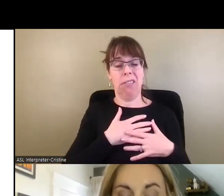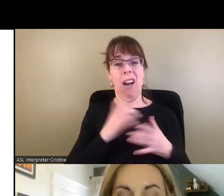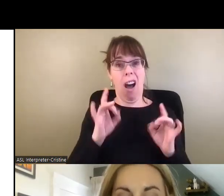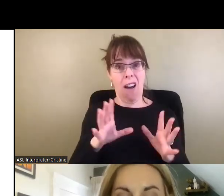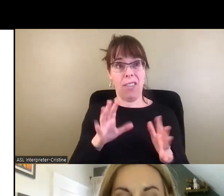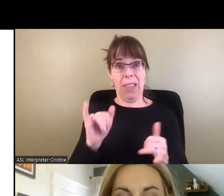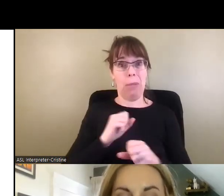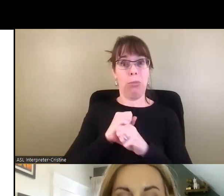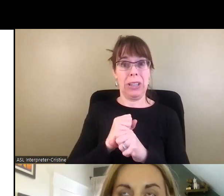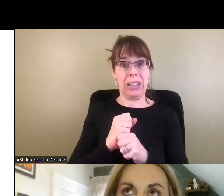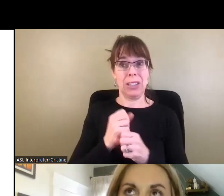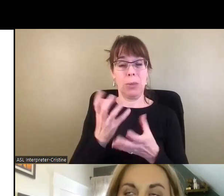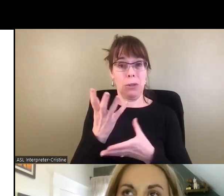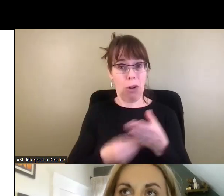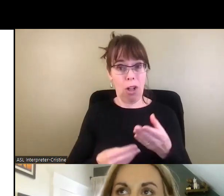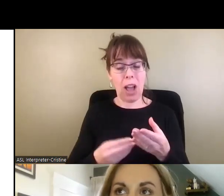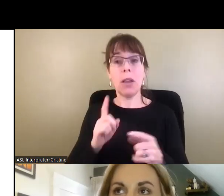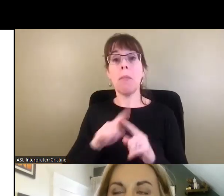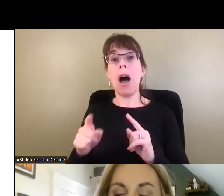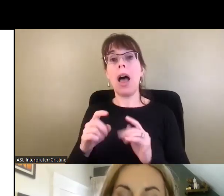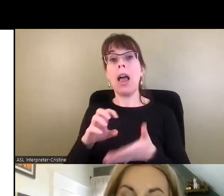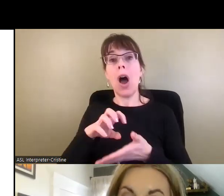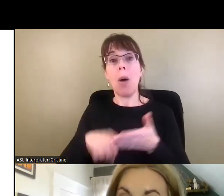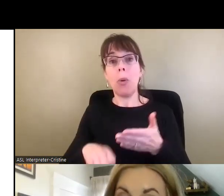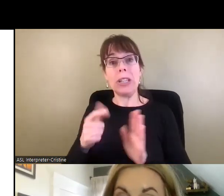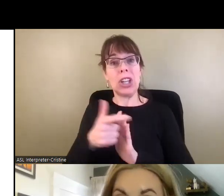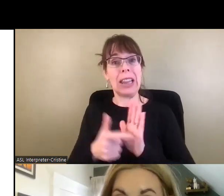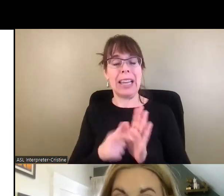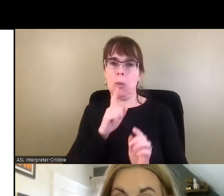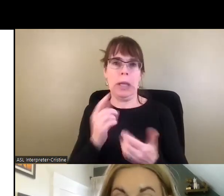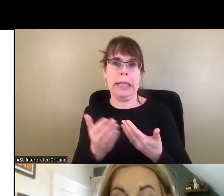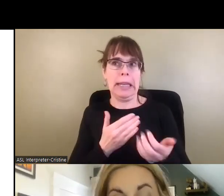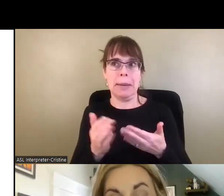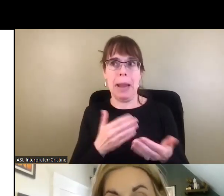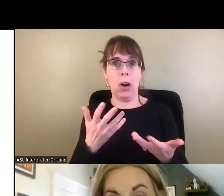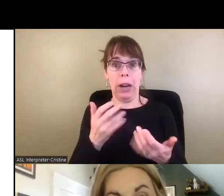abortion being legal does not really matter if it's not accessible. And cost can be a